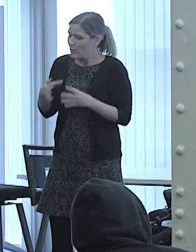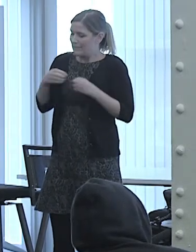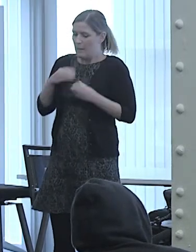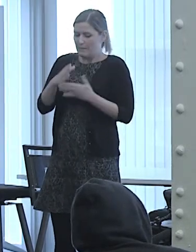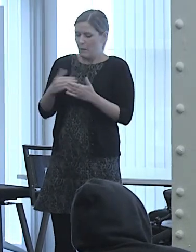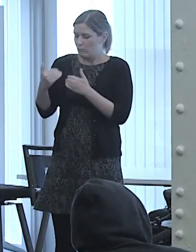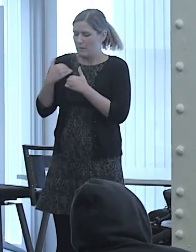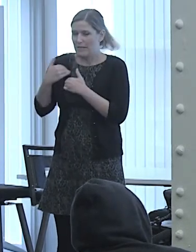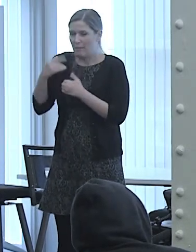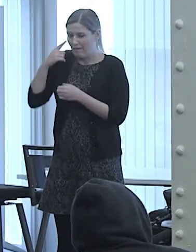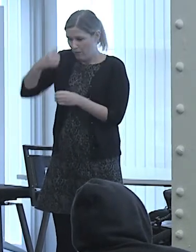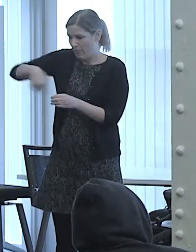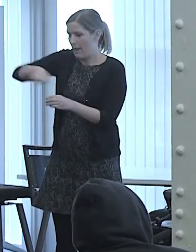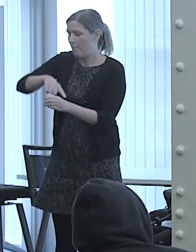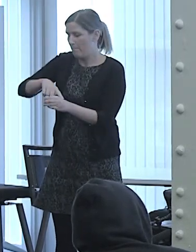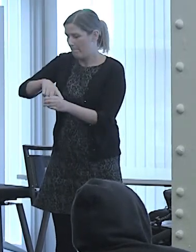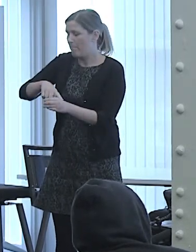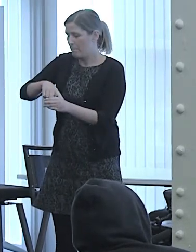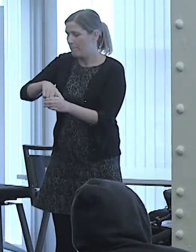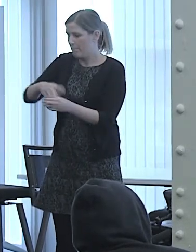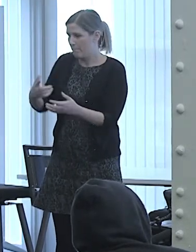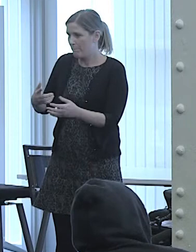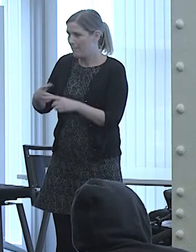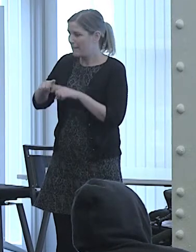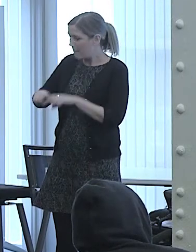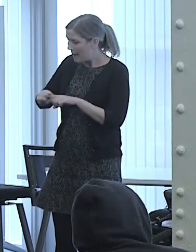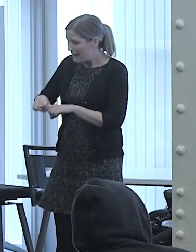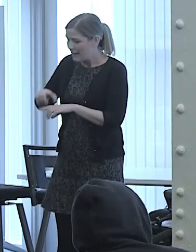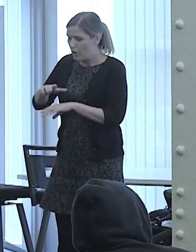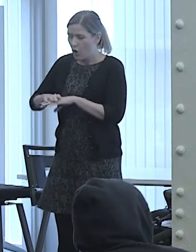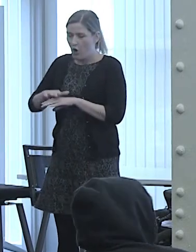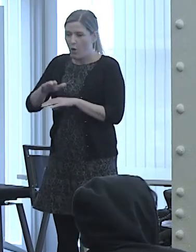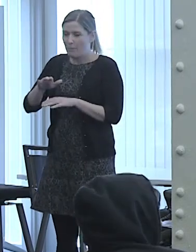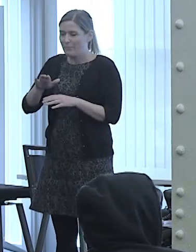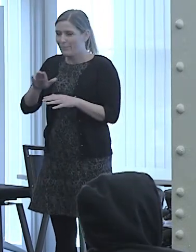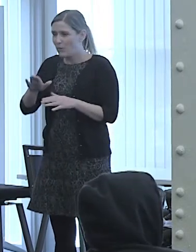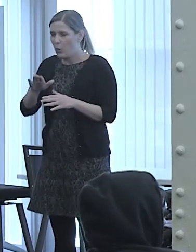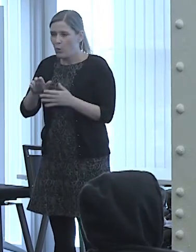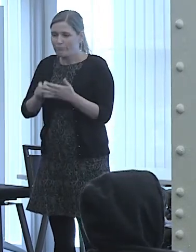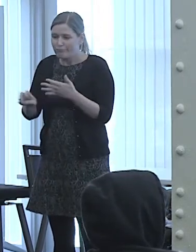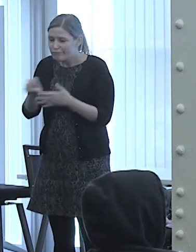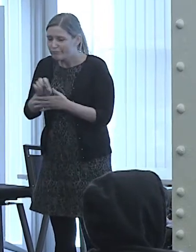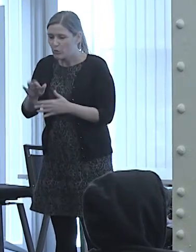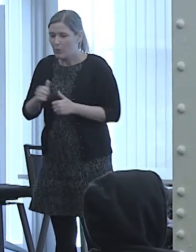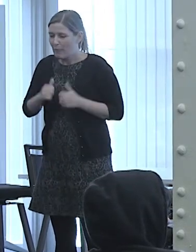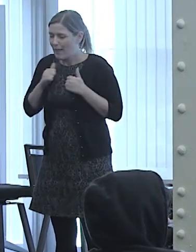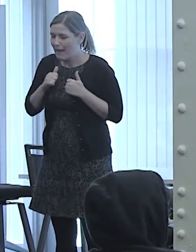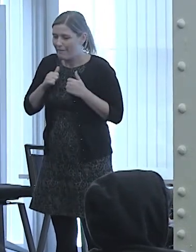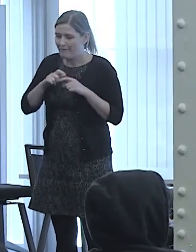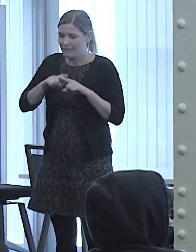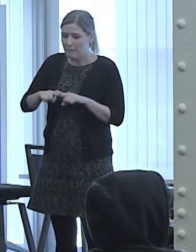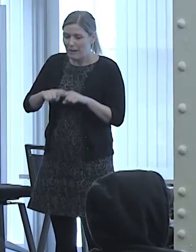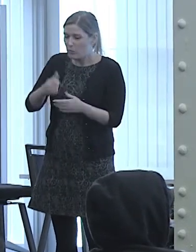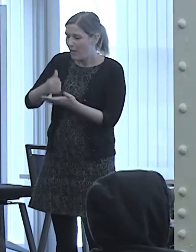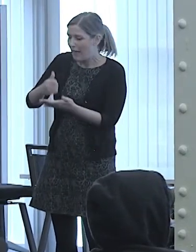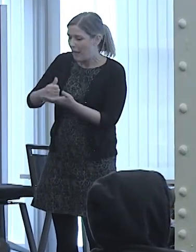Dependent on your spoons, dependent on the course of your lives and where you're going to help one another.